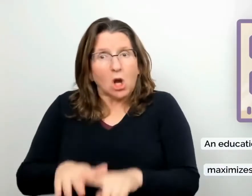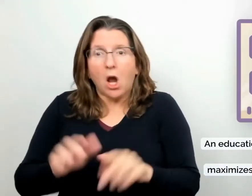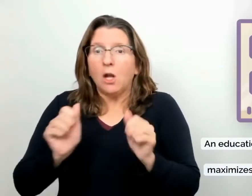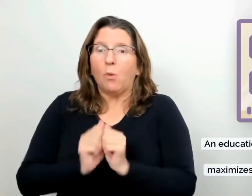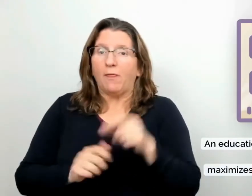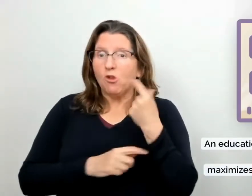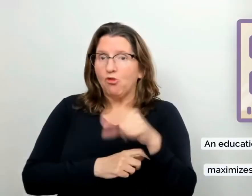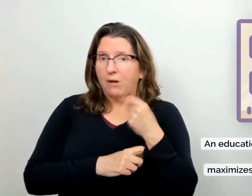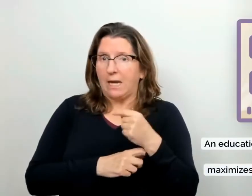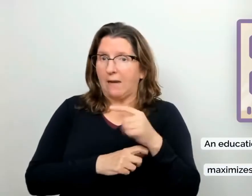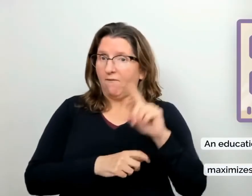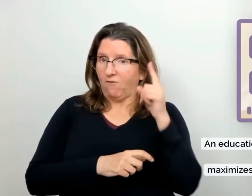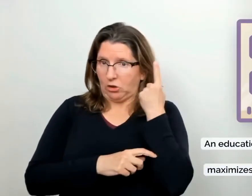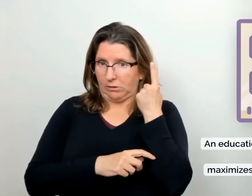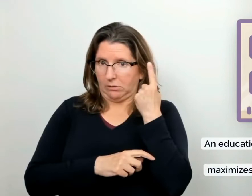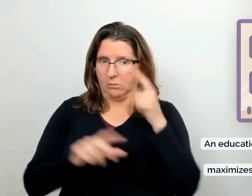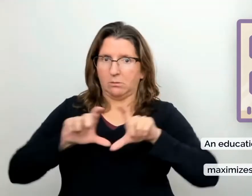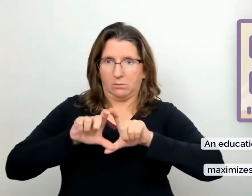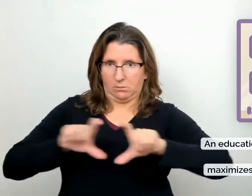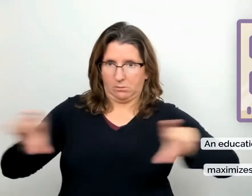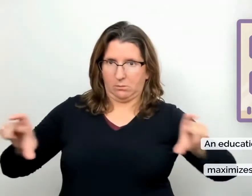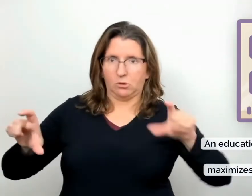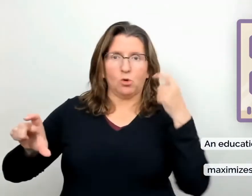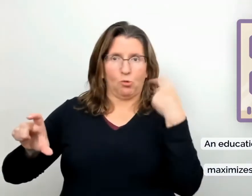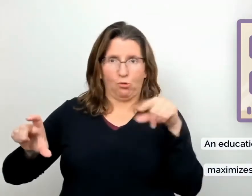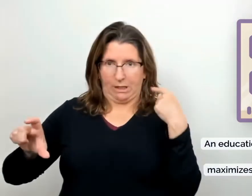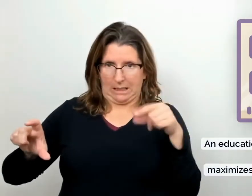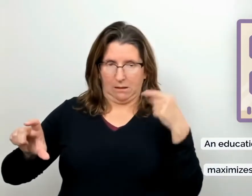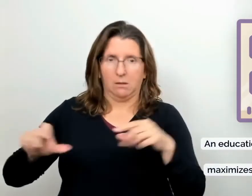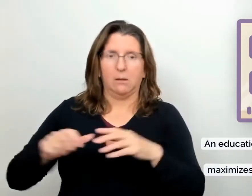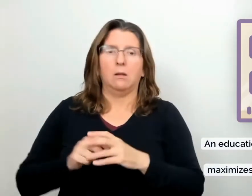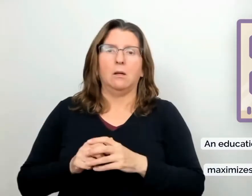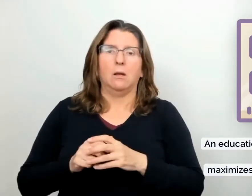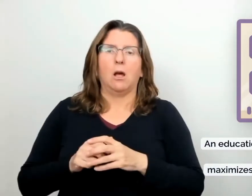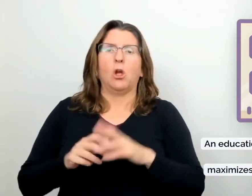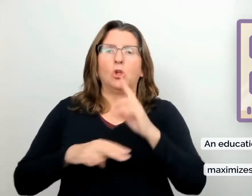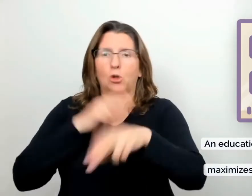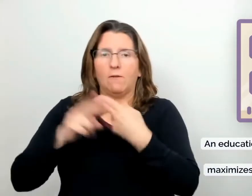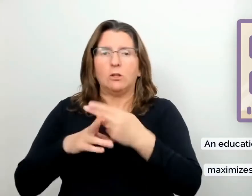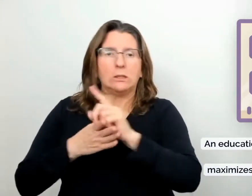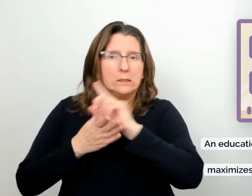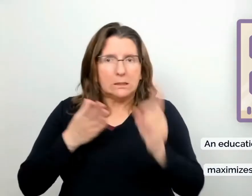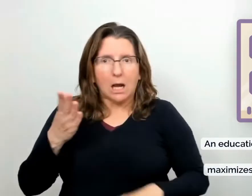Typically a student will start in a universal learning environment - the green zone.